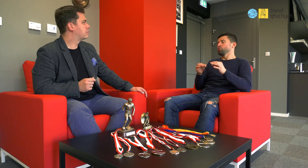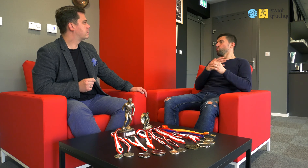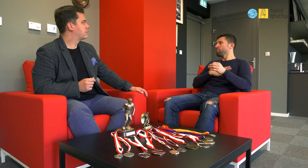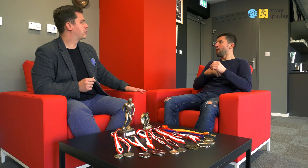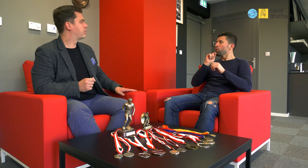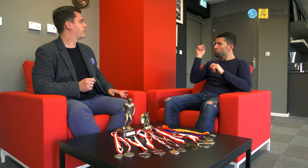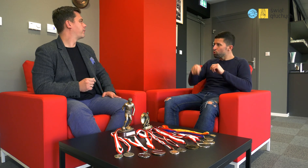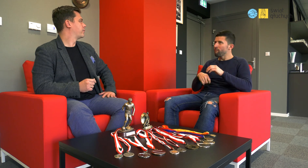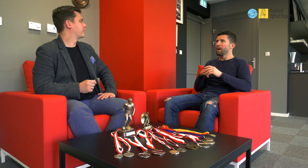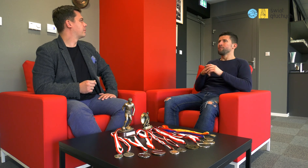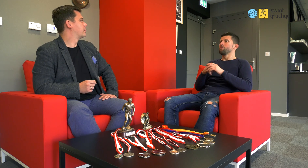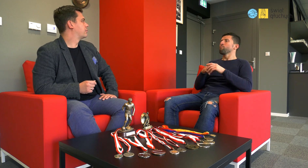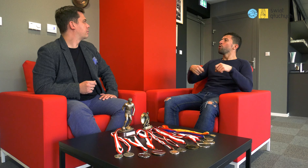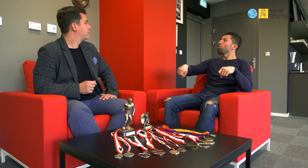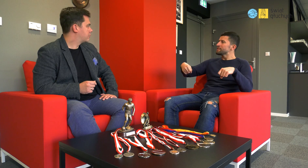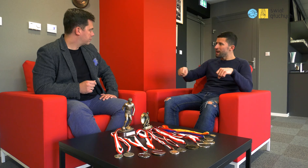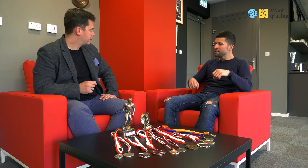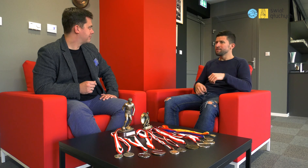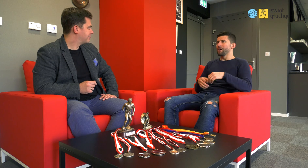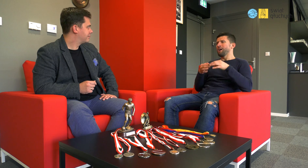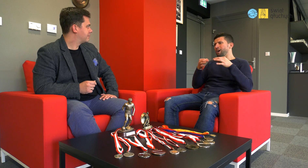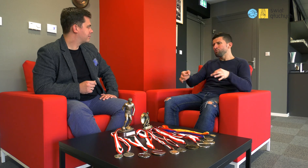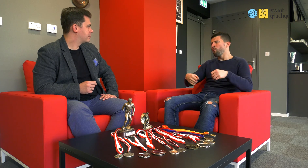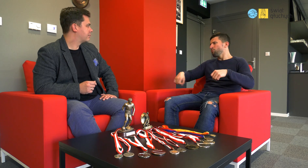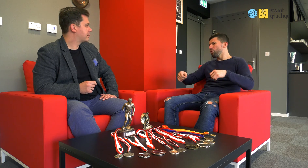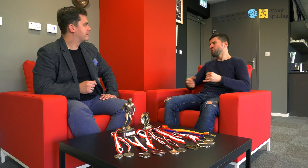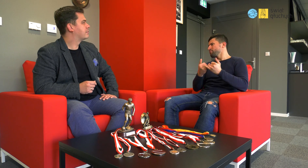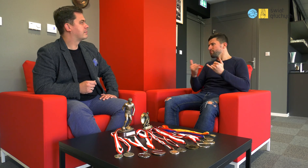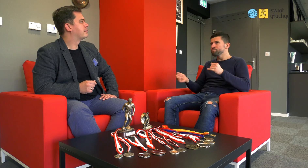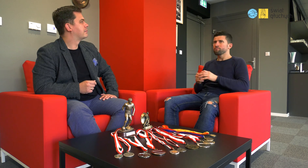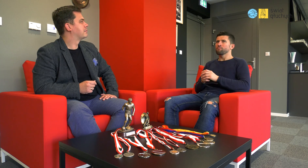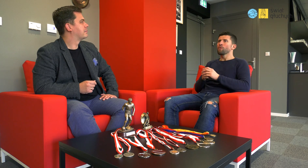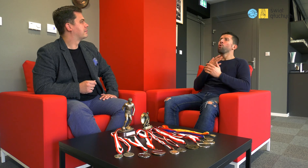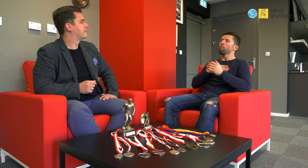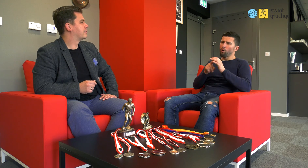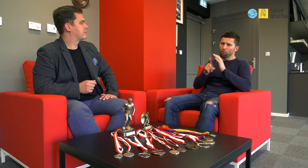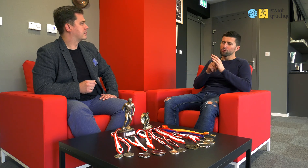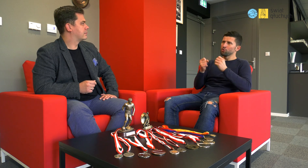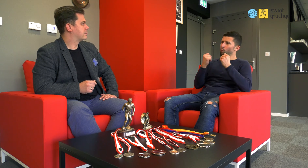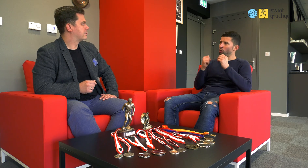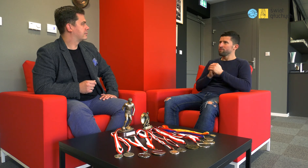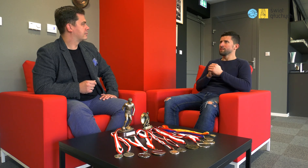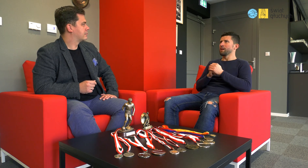I like to travel. Cars, motorization, everything related to that. I like to go to the gym.